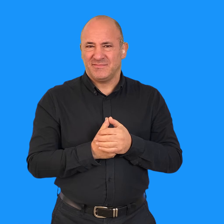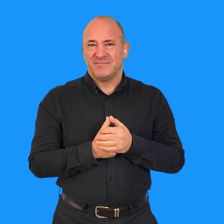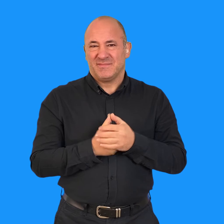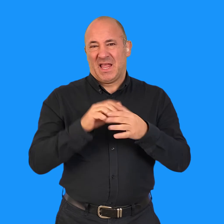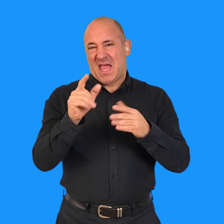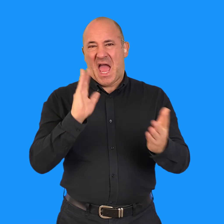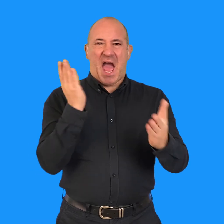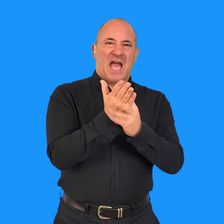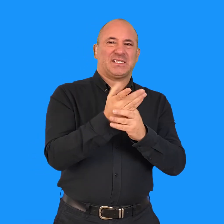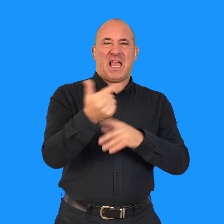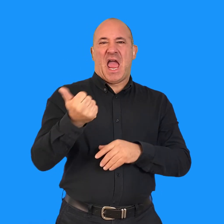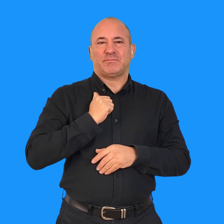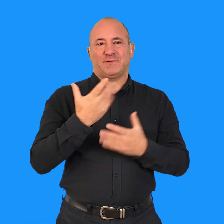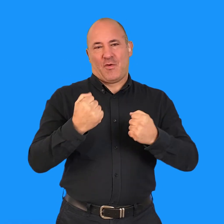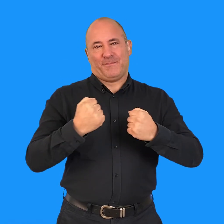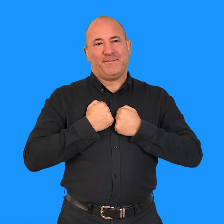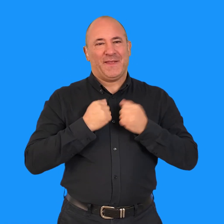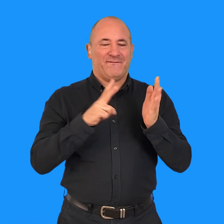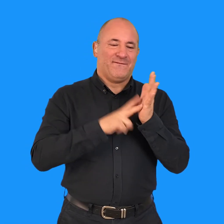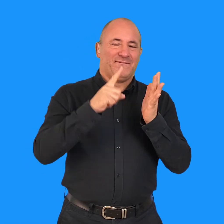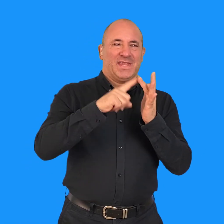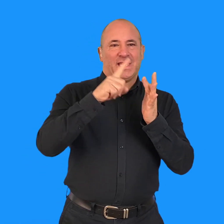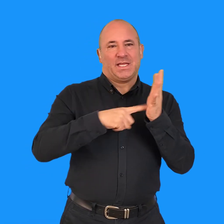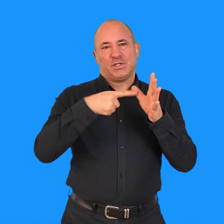what access people would expect from a Vijay Patel show,